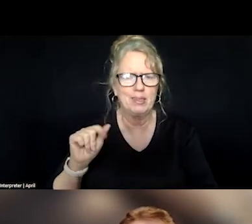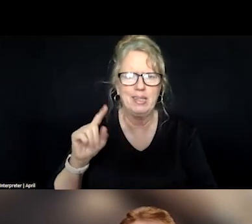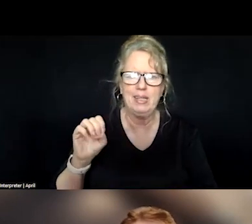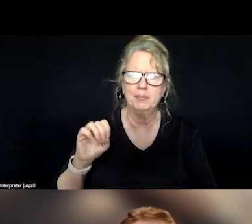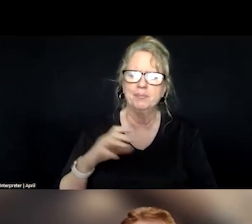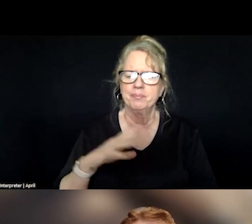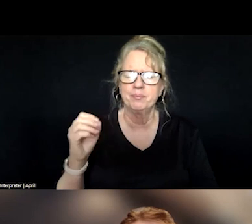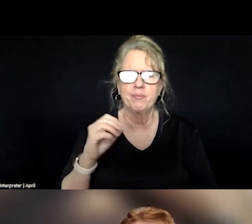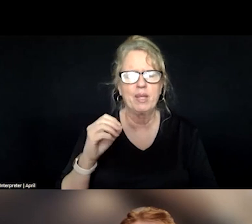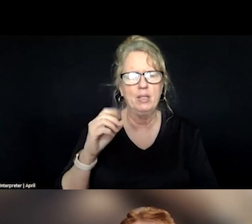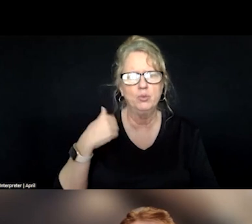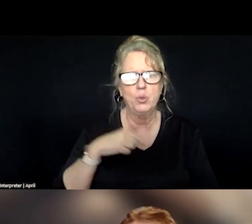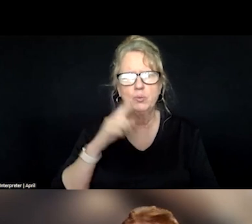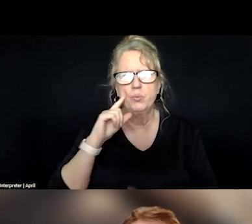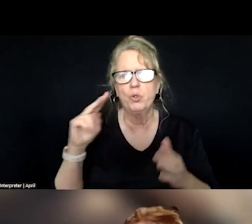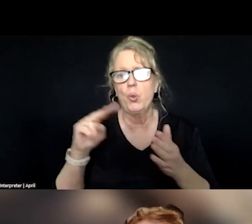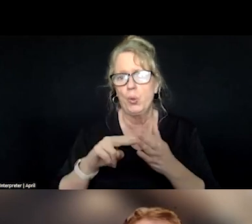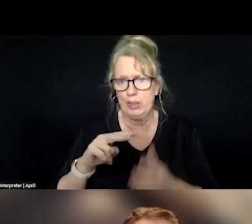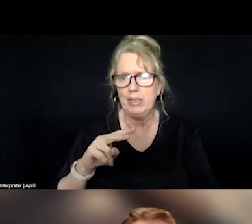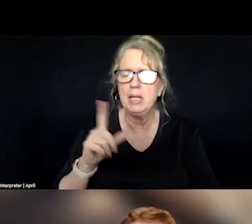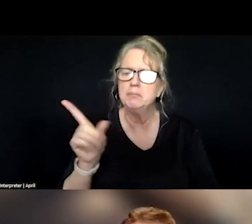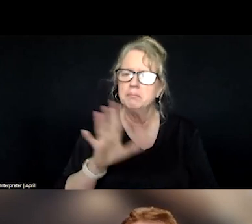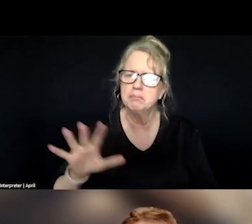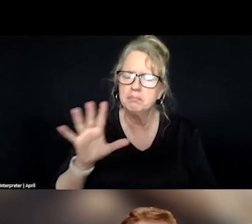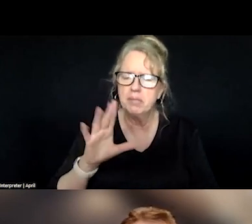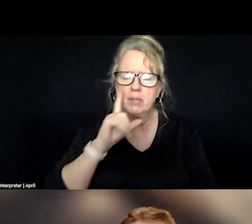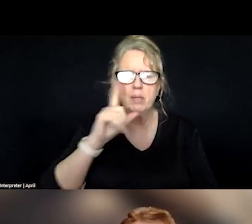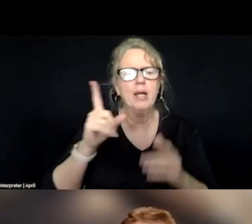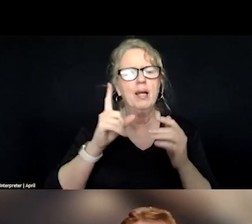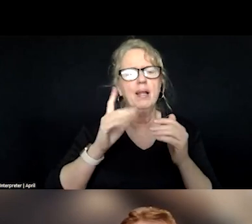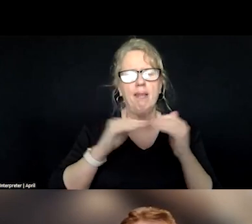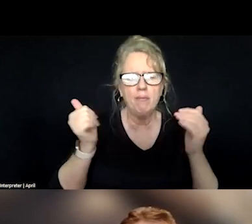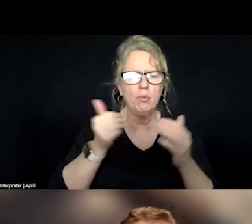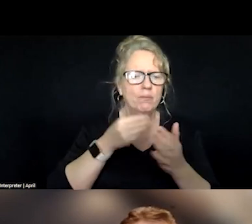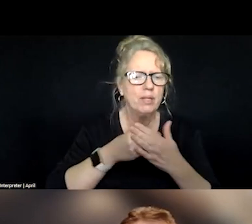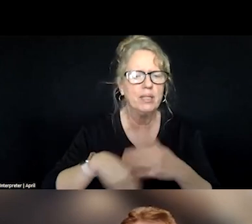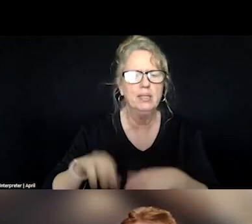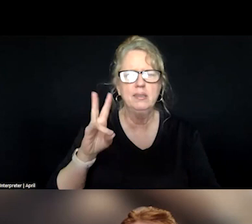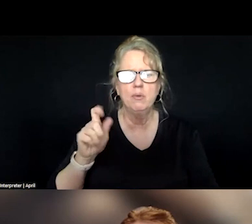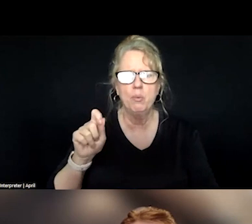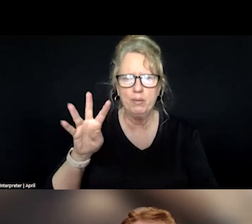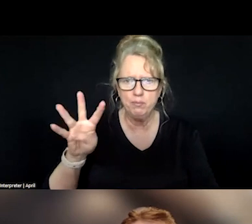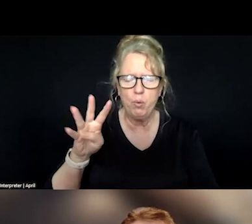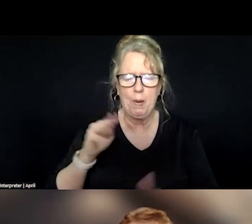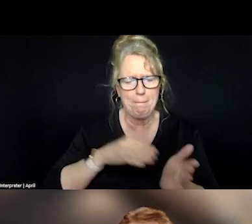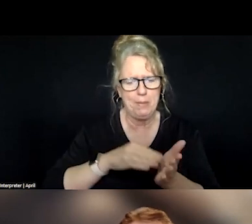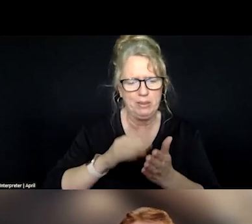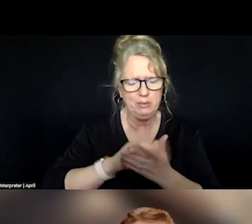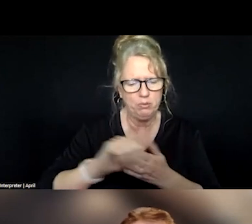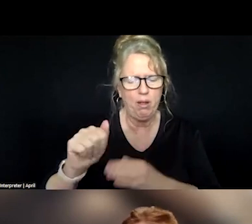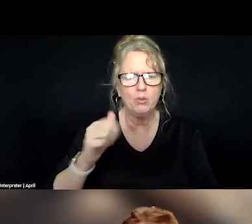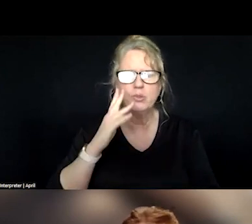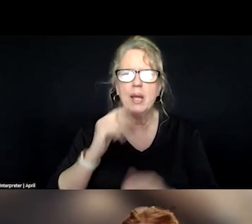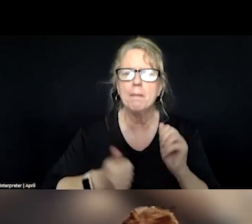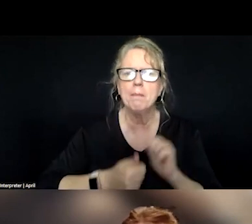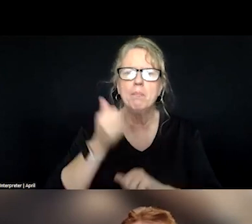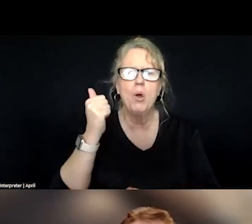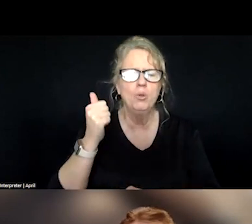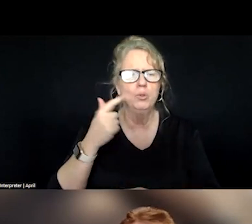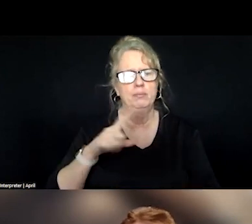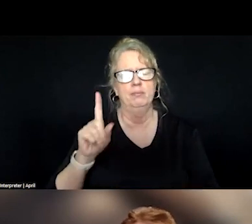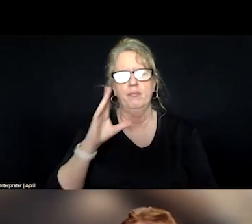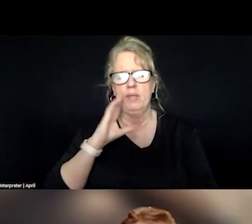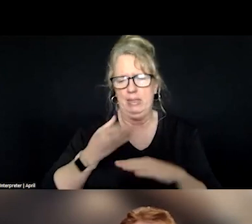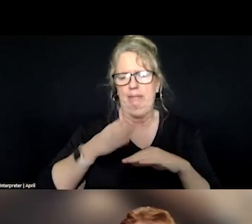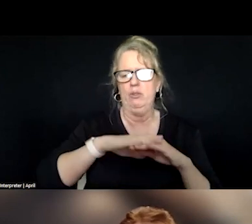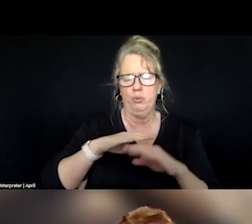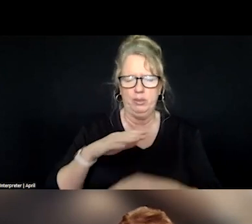WE ARE LOOKING AT FUNDING FOR SAMHSA AT $7.4 BILLION AND THE MOST NOTABLE INCREASE